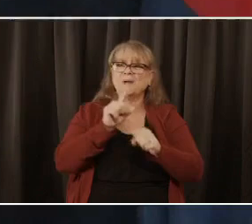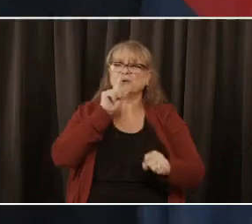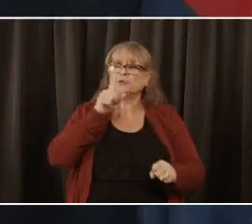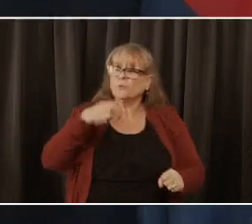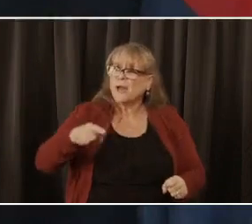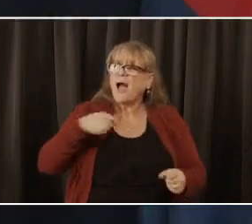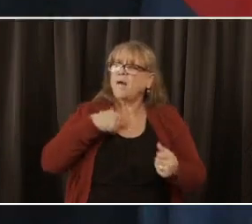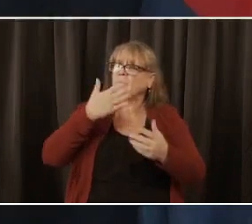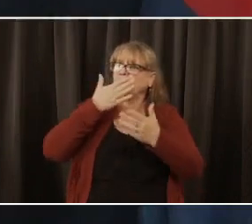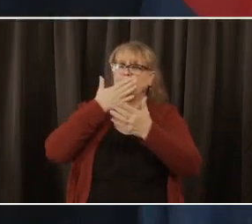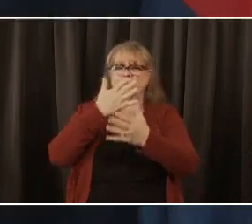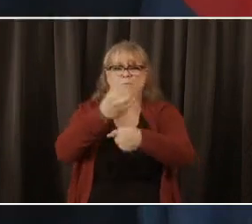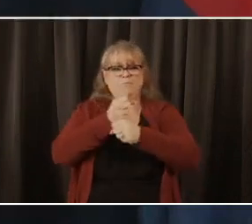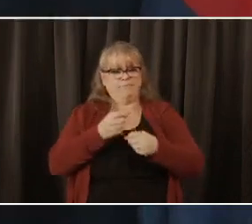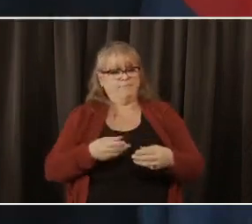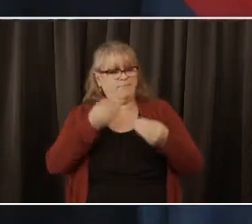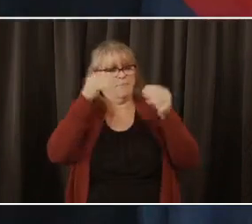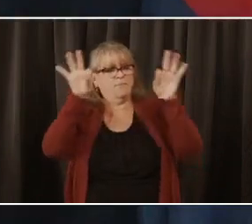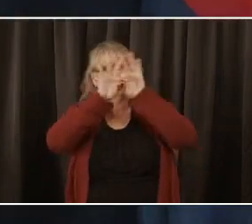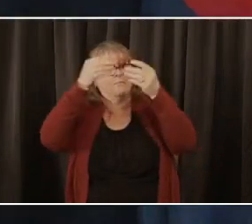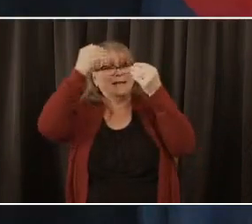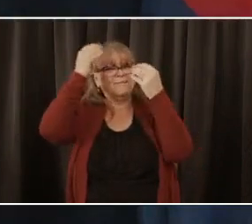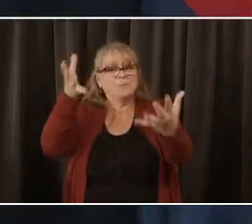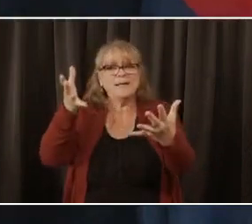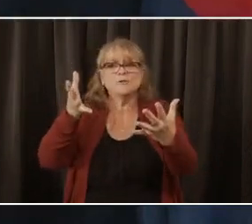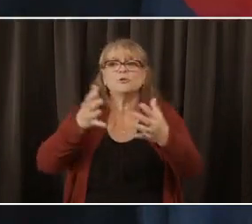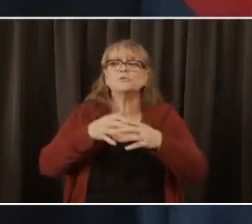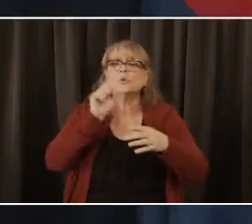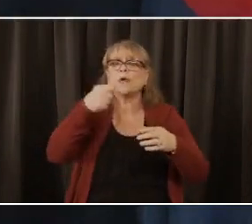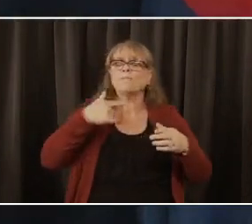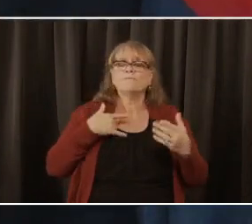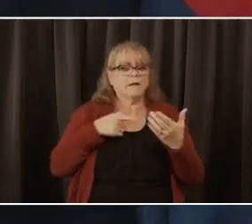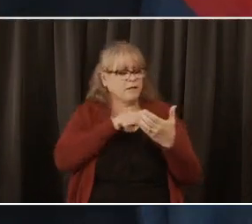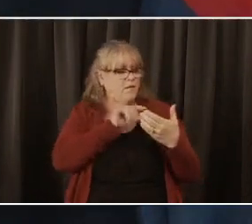has long been at the core of our strategy for keeping communities safe through the pandemic, we